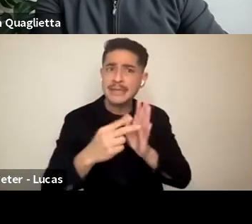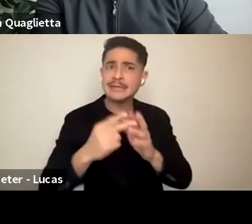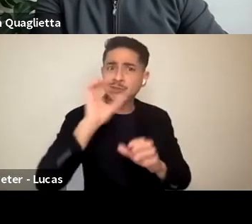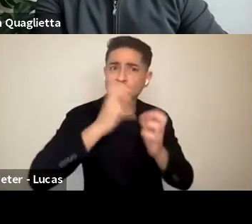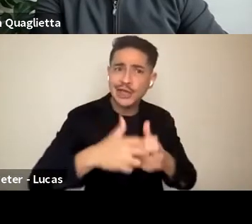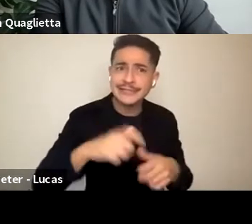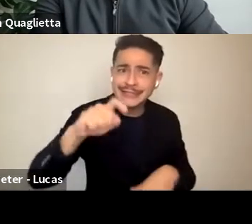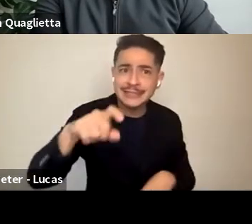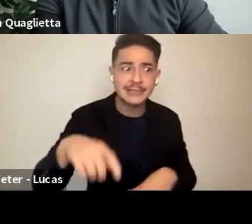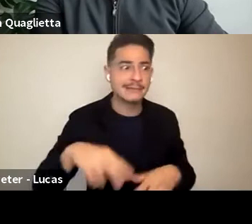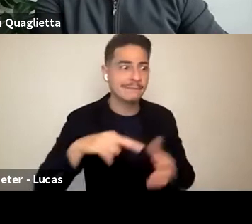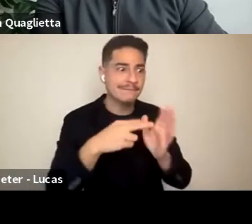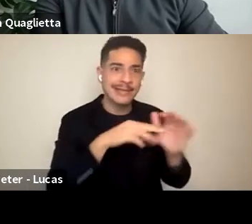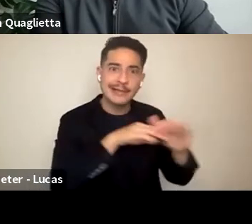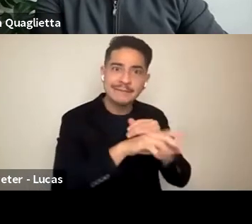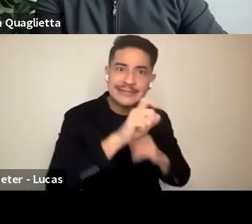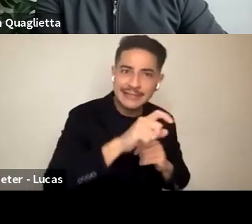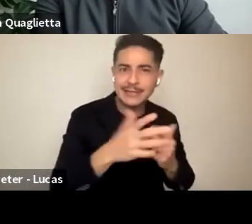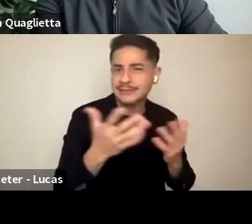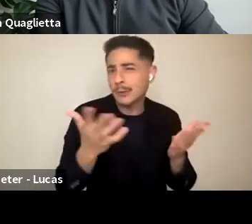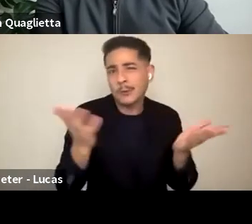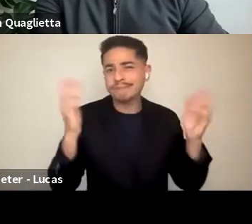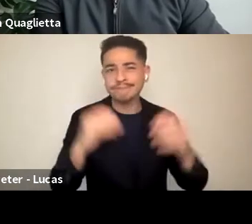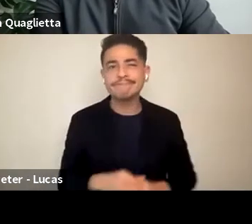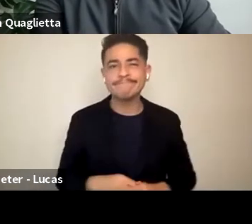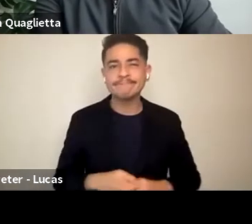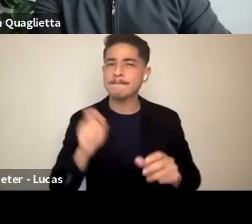Yeah, absolutely. Or you want to add anything to that? Yeah.